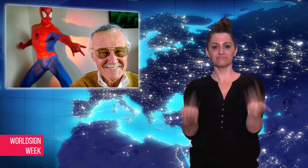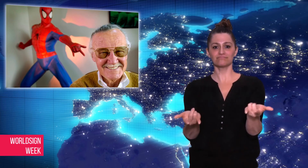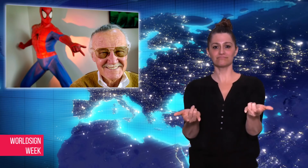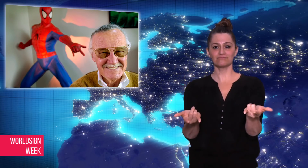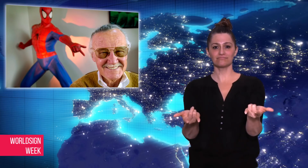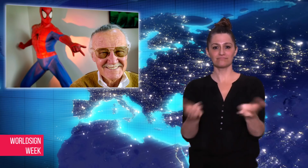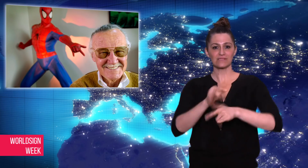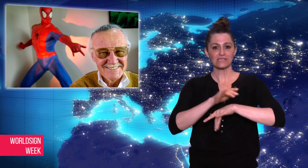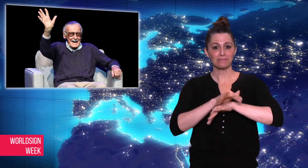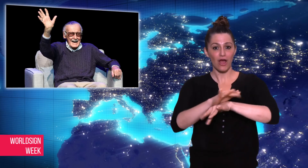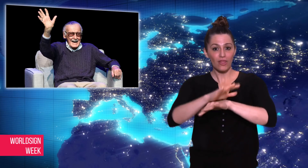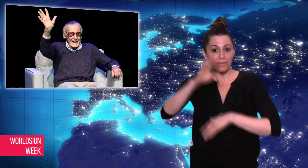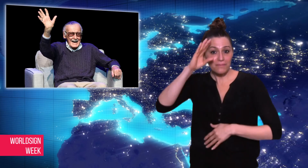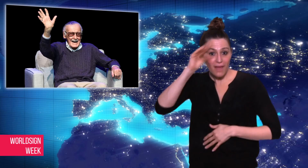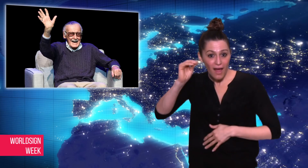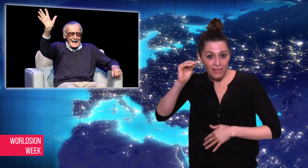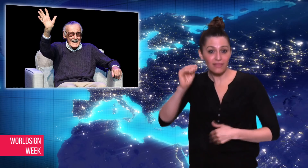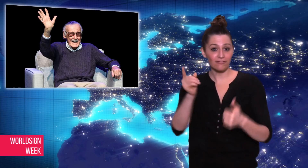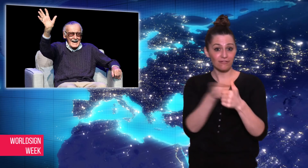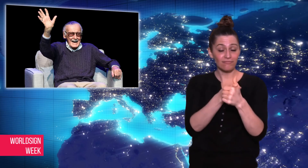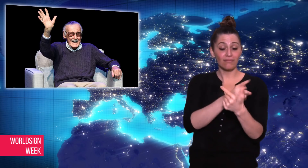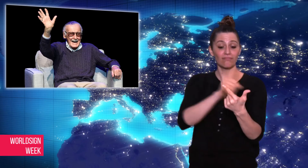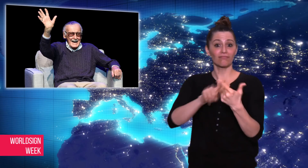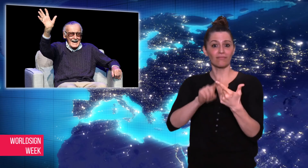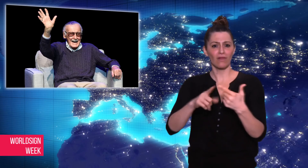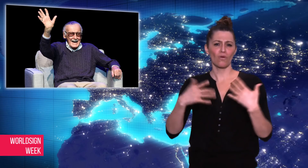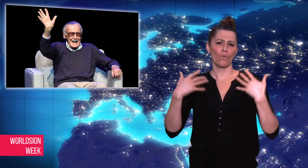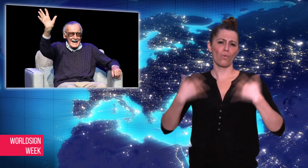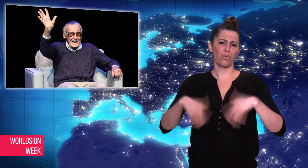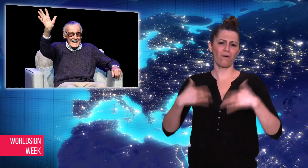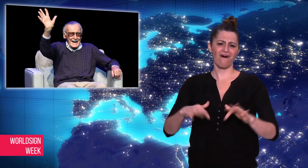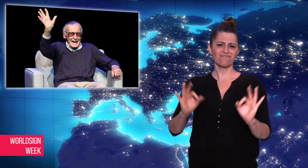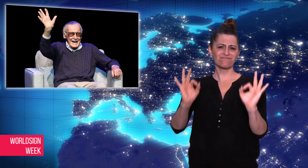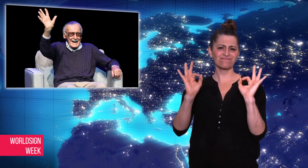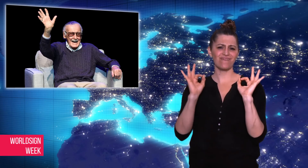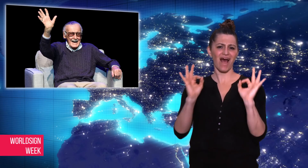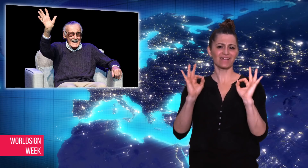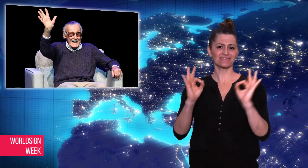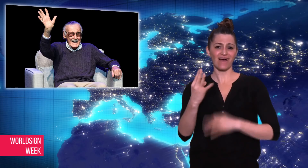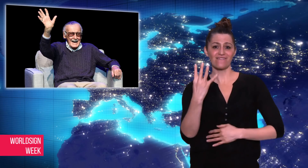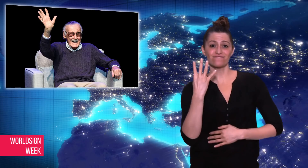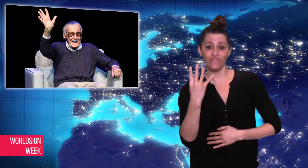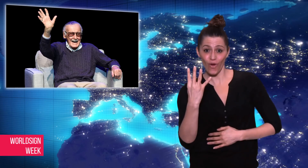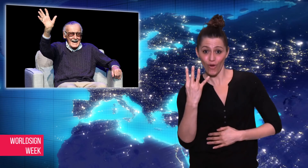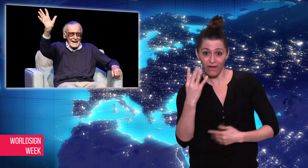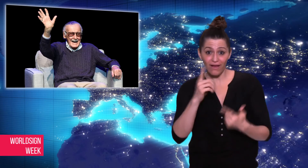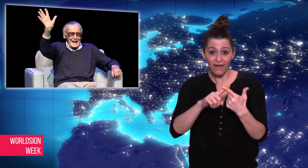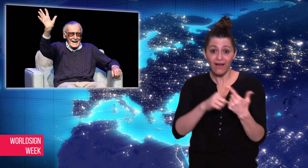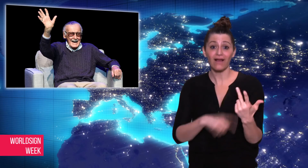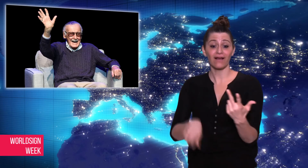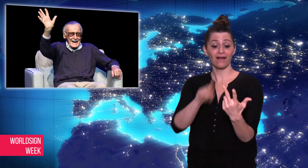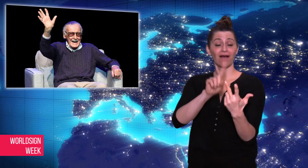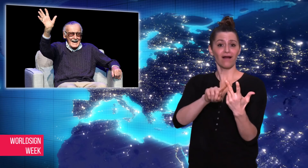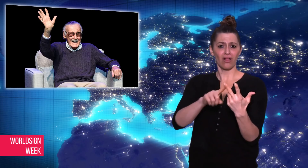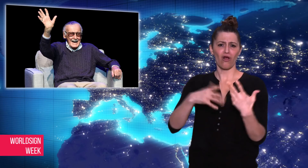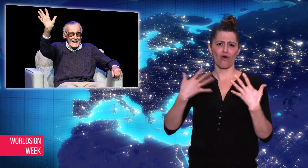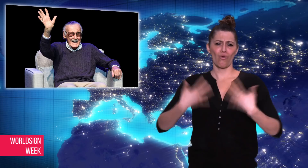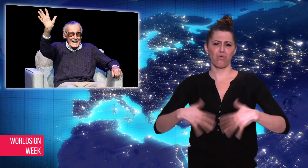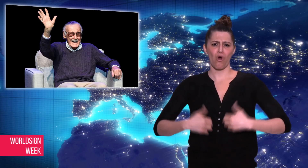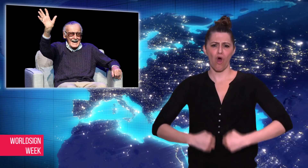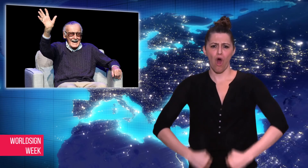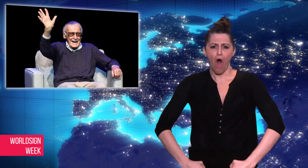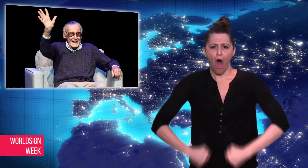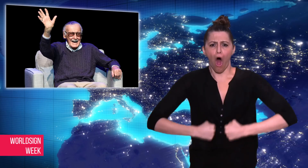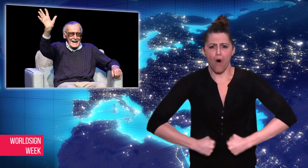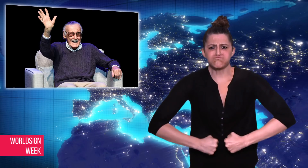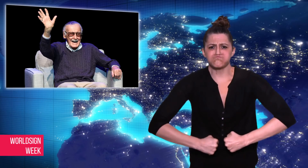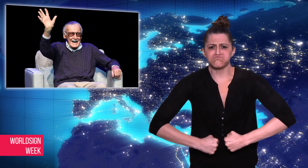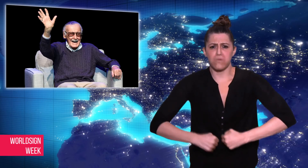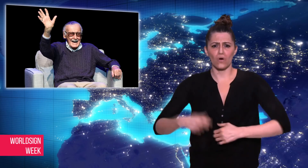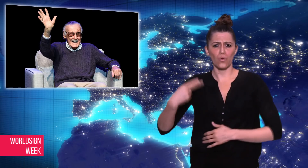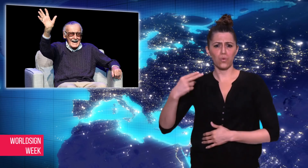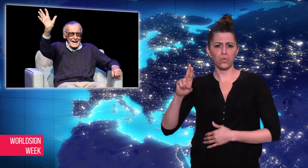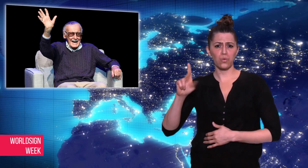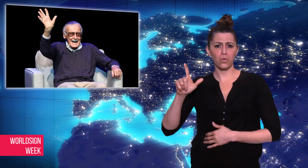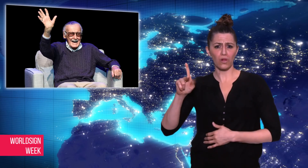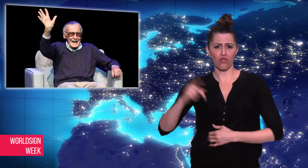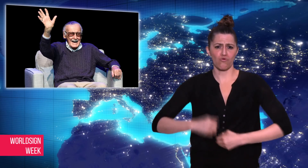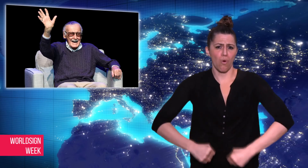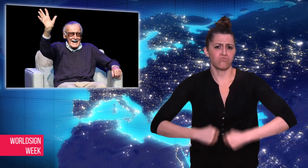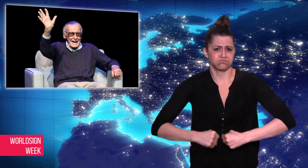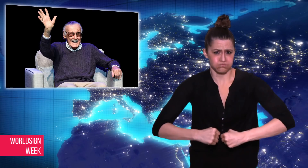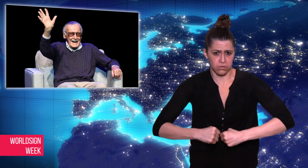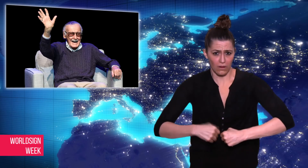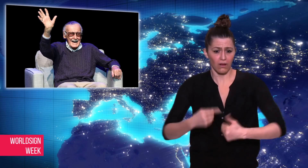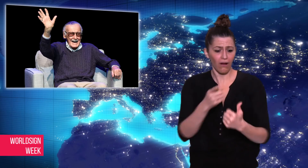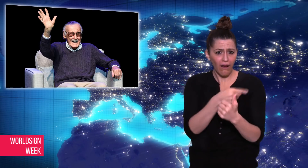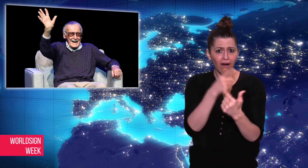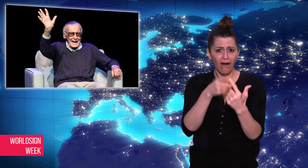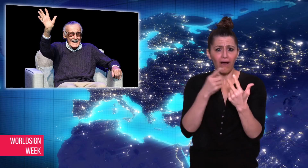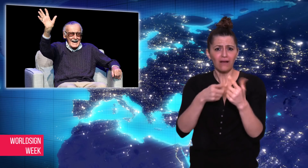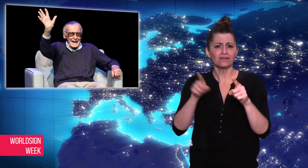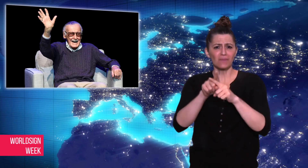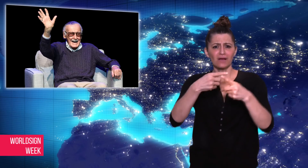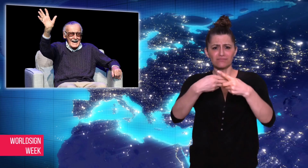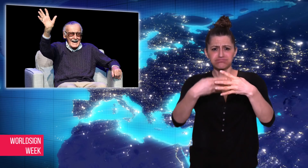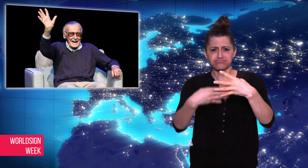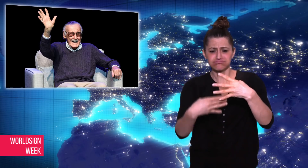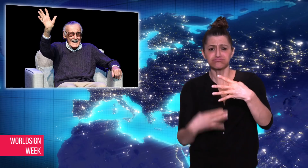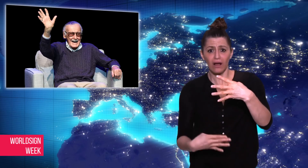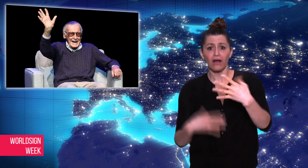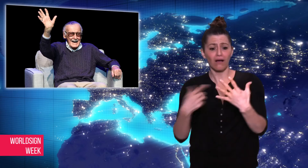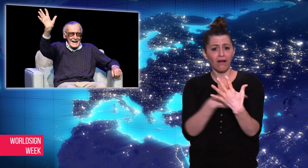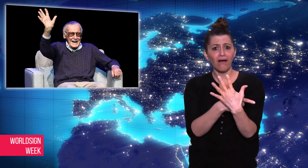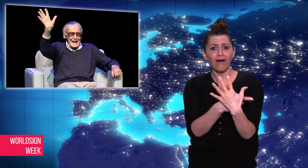including Spider-Man, the Fantastic Four, and the Incredible Hulk